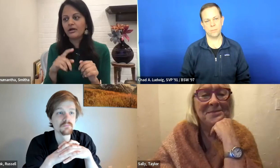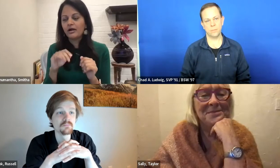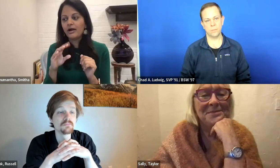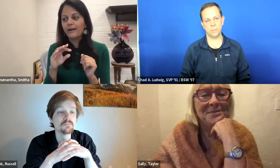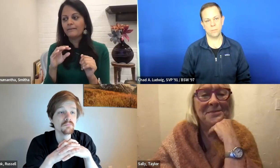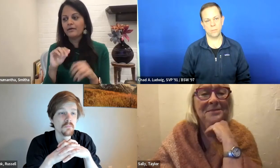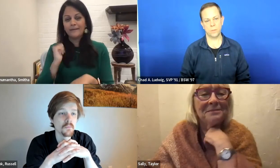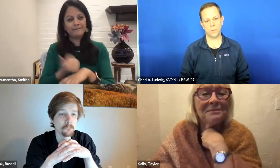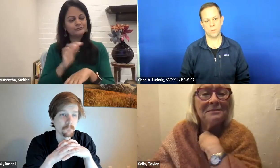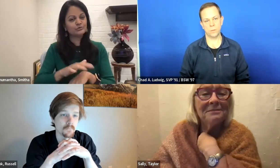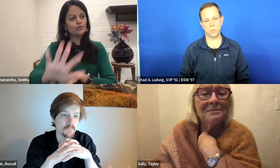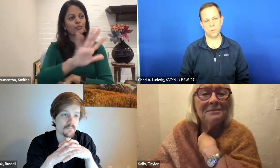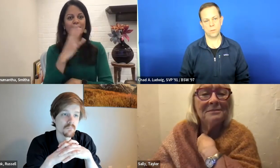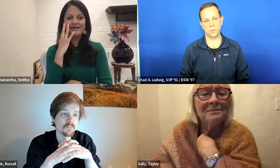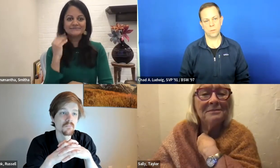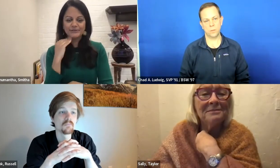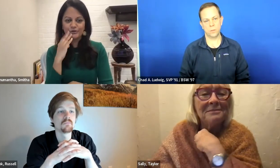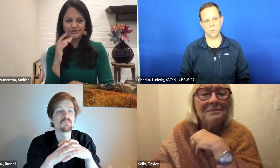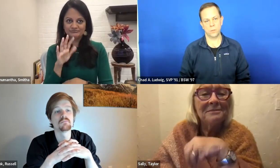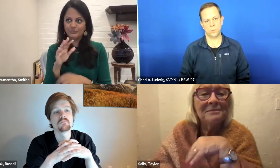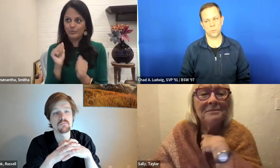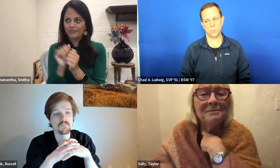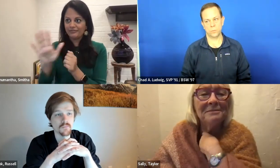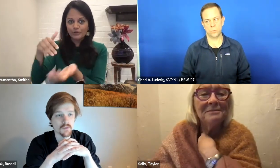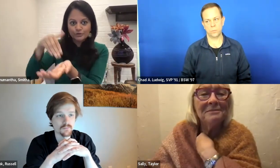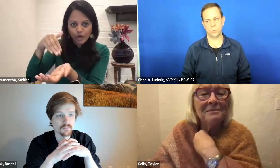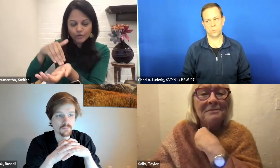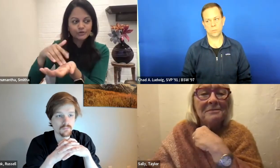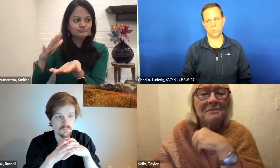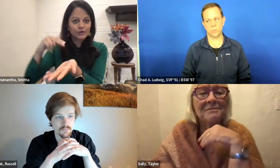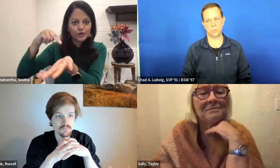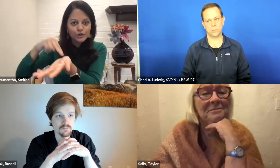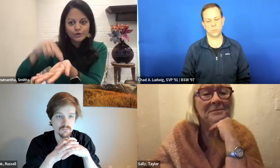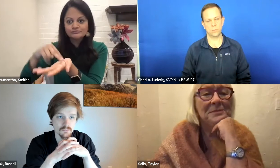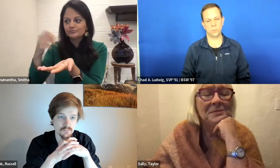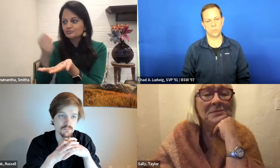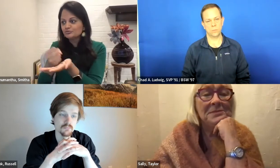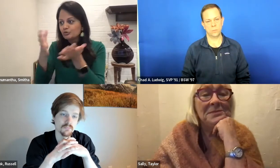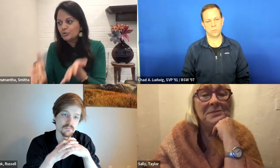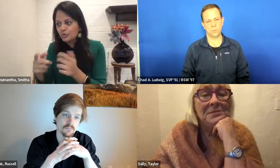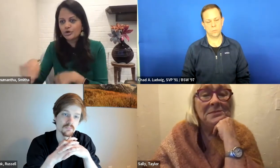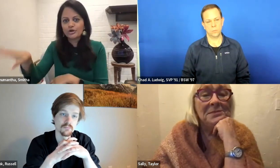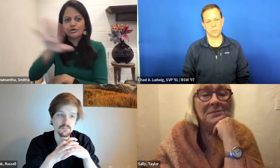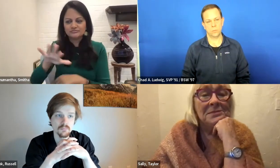so this is my last question. Based on your experience working with doctors, nurses,